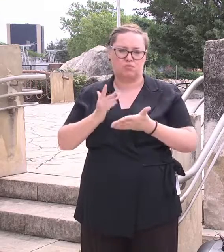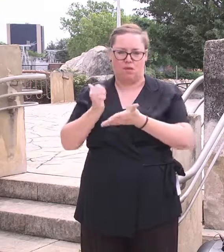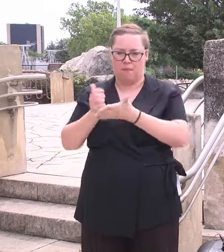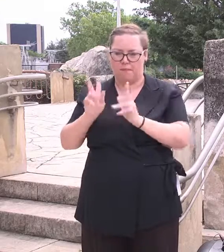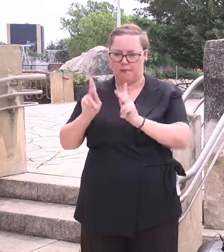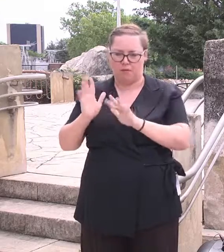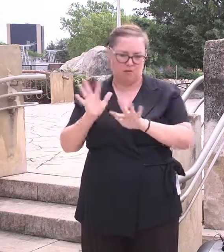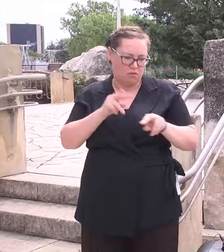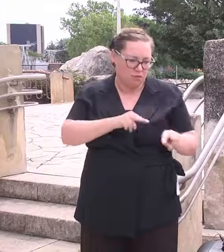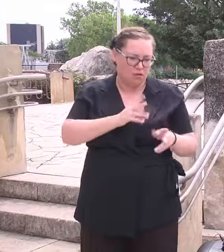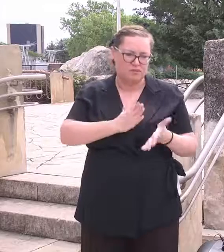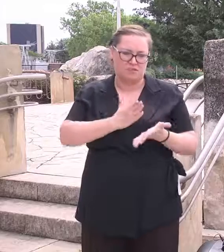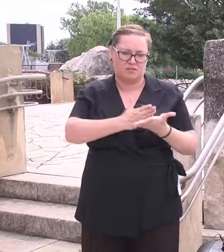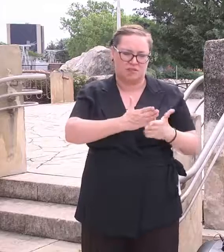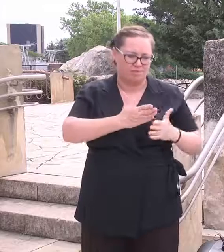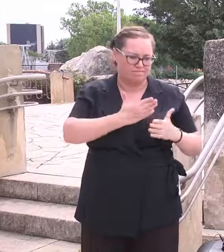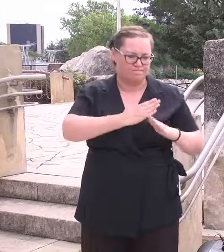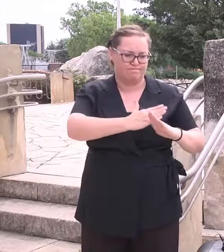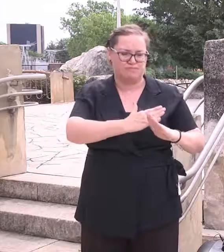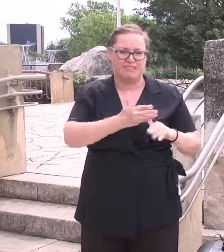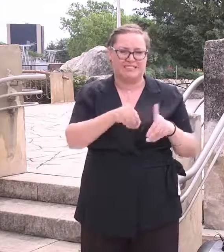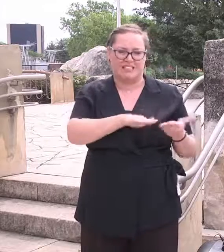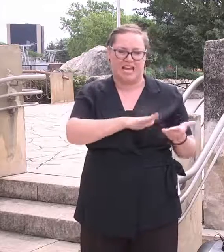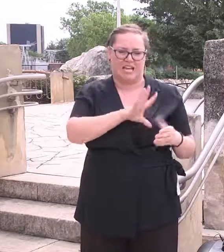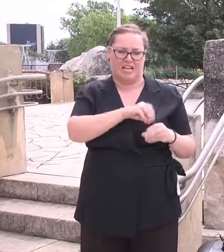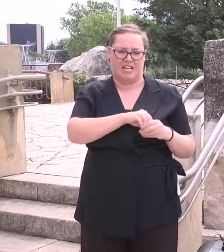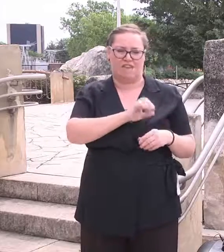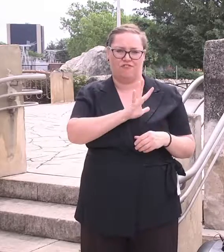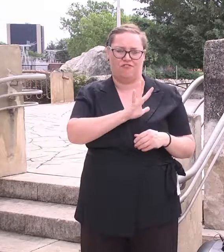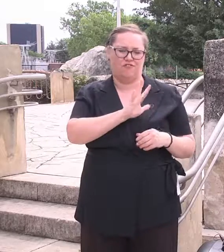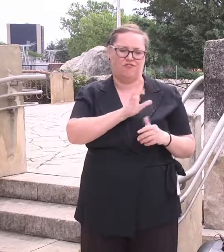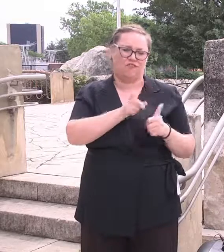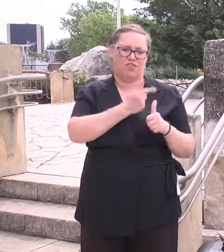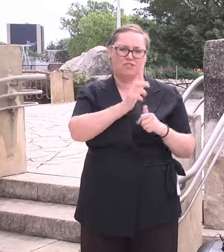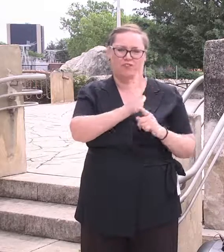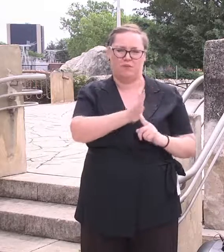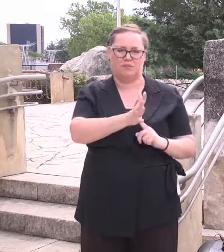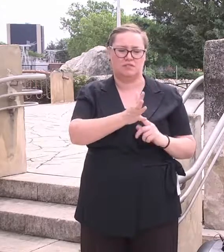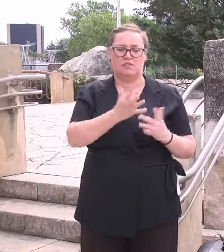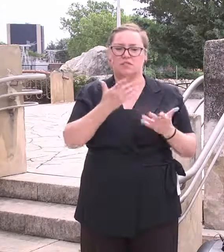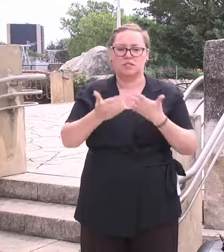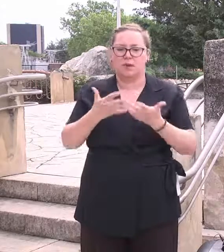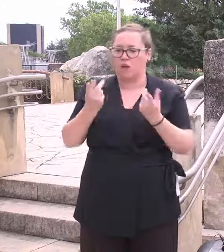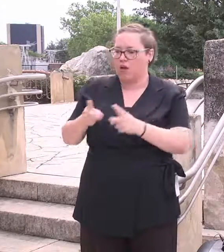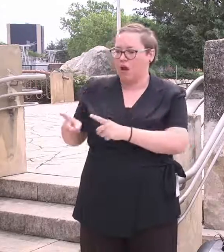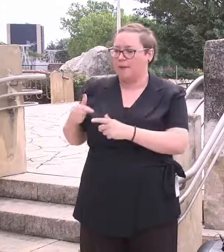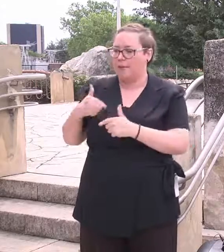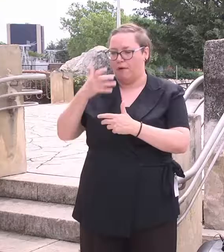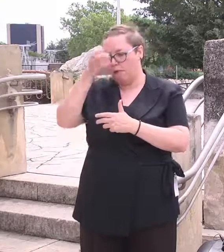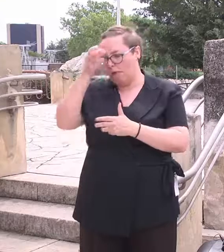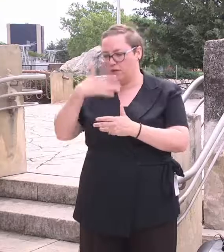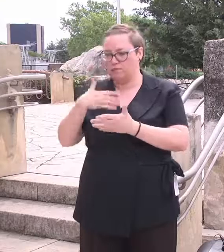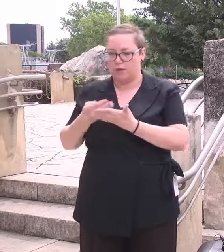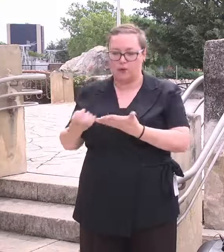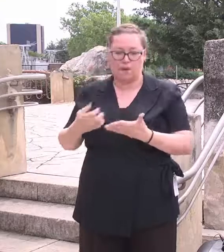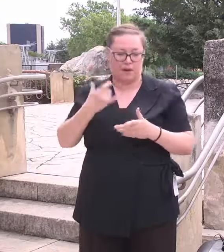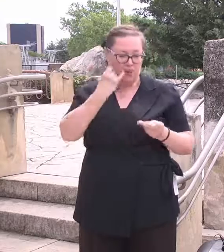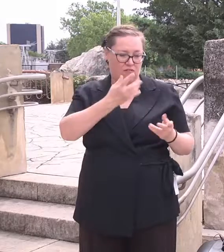uh it doesn't matter what I do for a living it doesn't matter what equipment I have over there if the person's already bled to death before I see them the main components are pretty simple